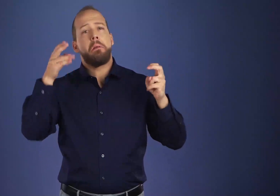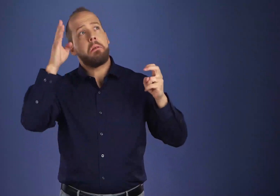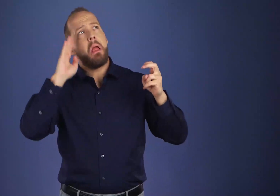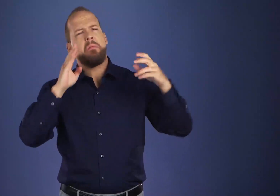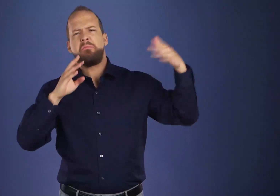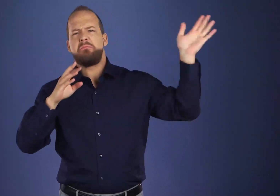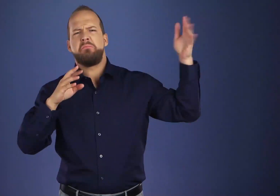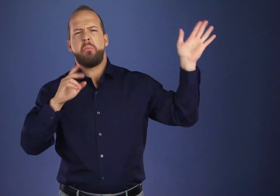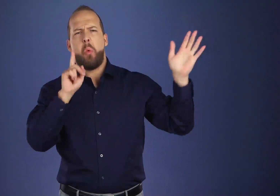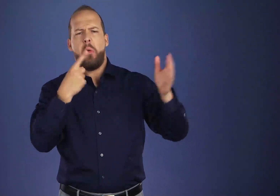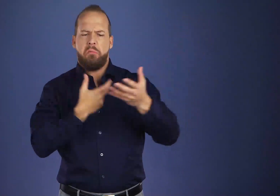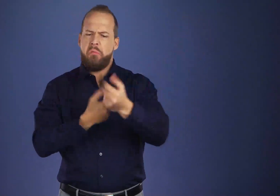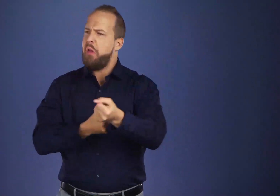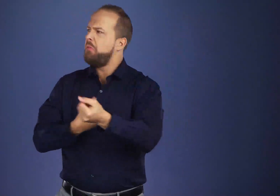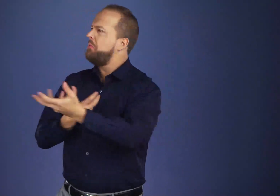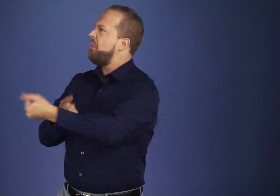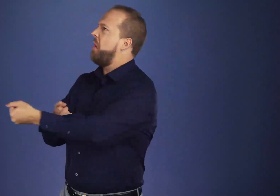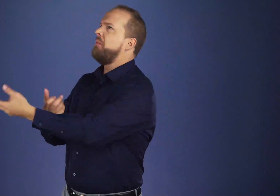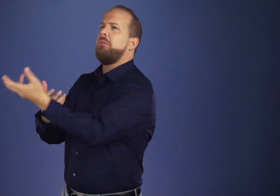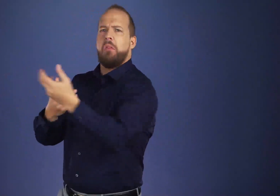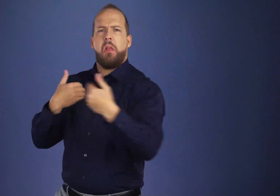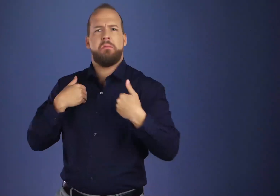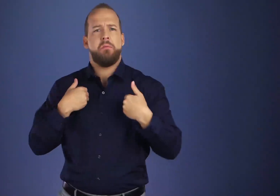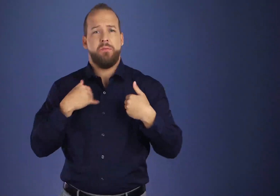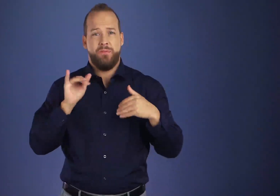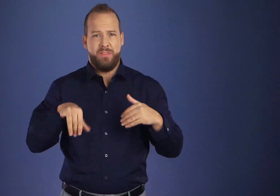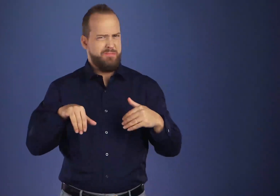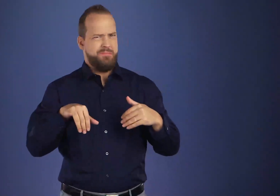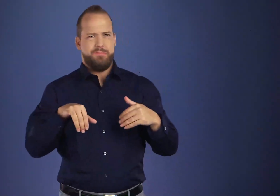We can have faith, yet keep God out of our lives.